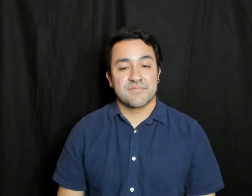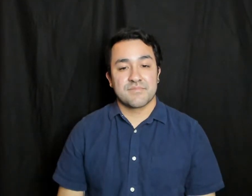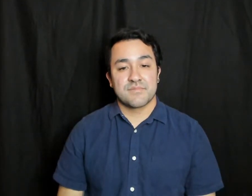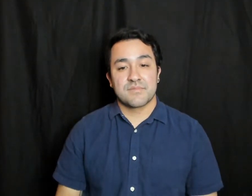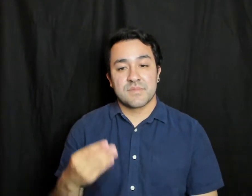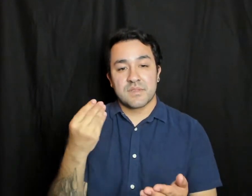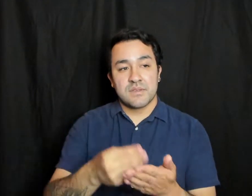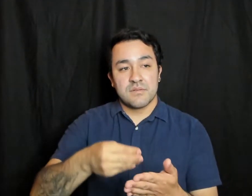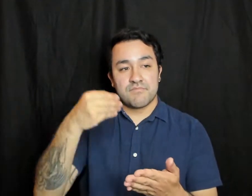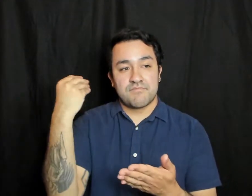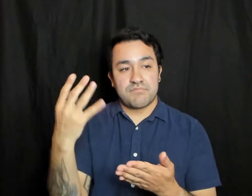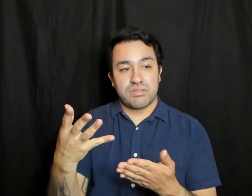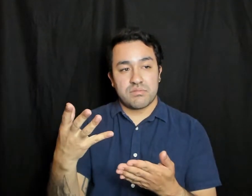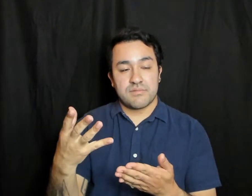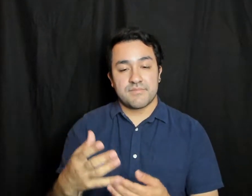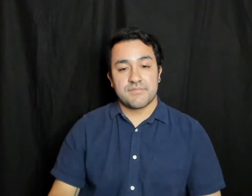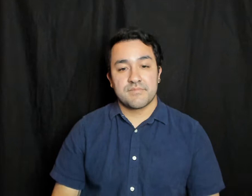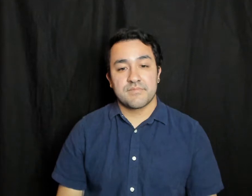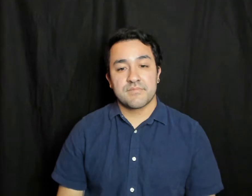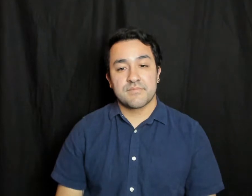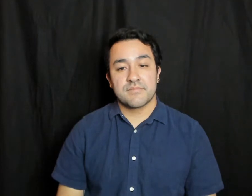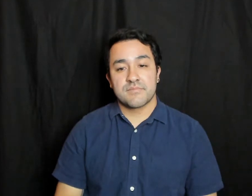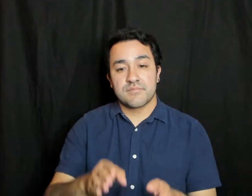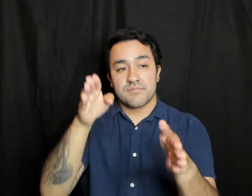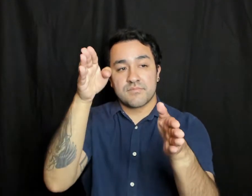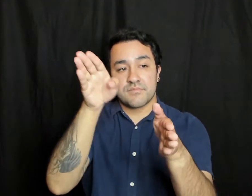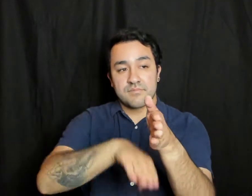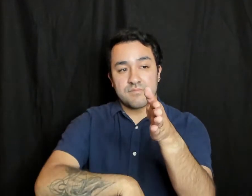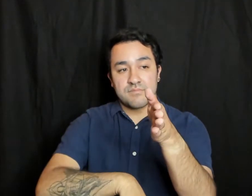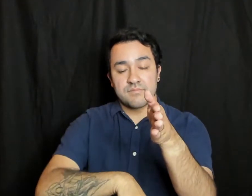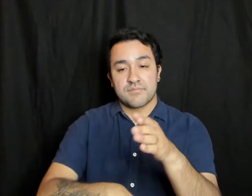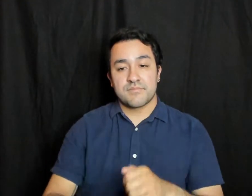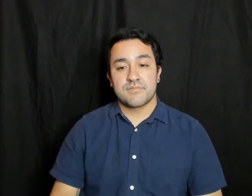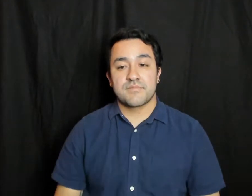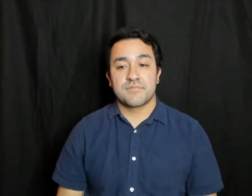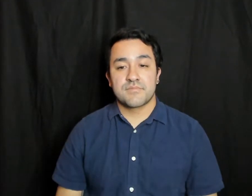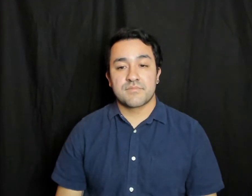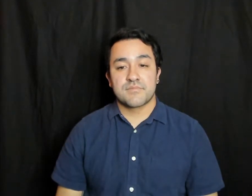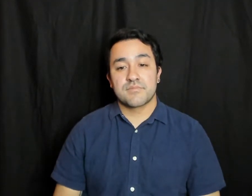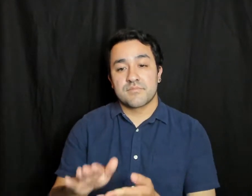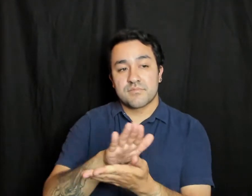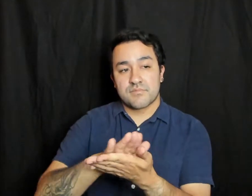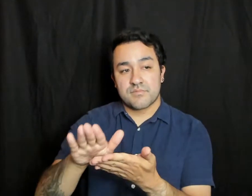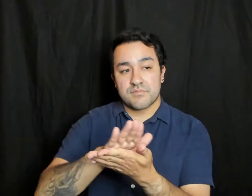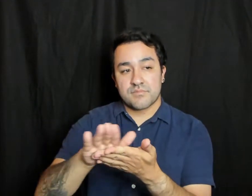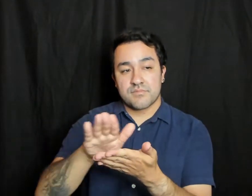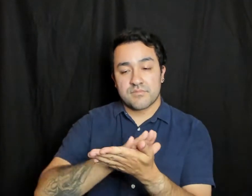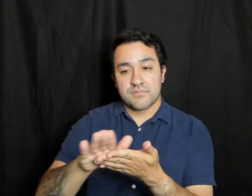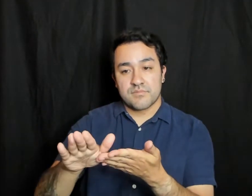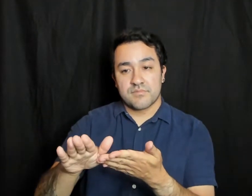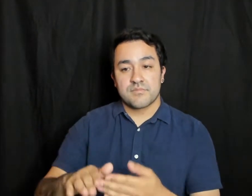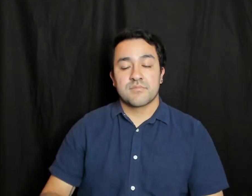EXPENSIVE CHEAP CLEAN